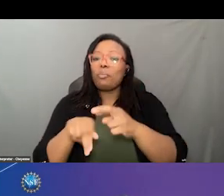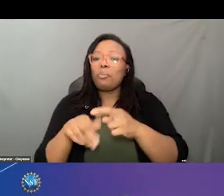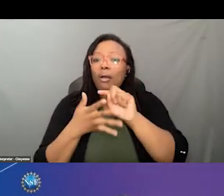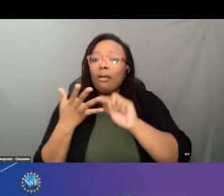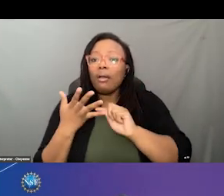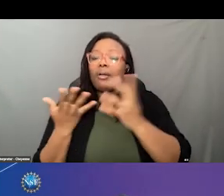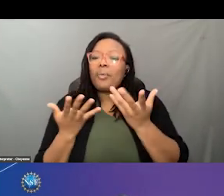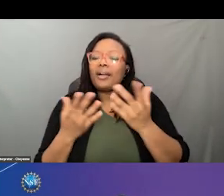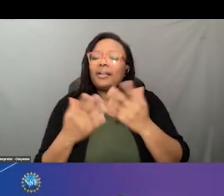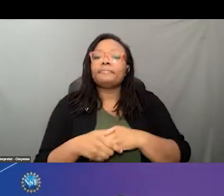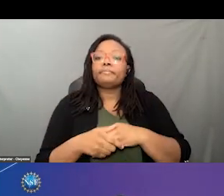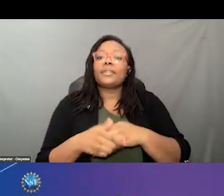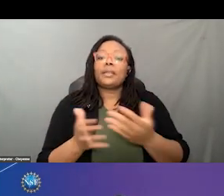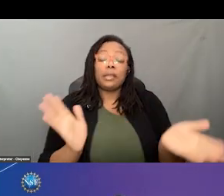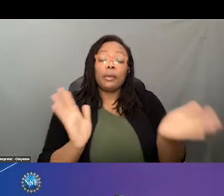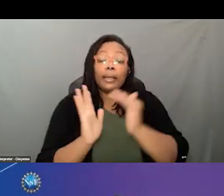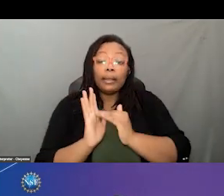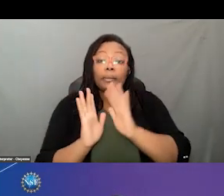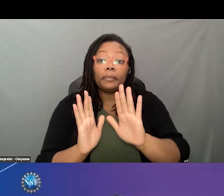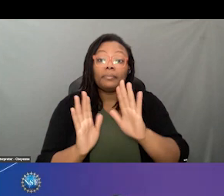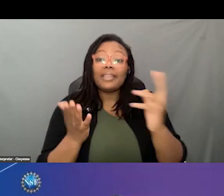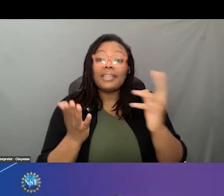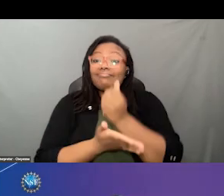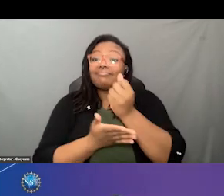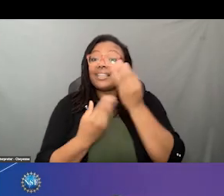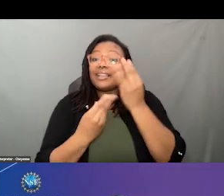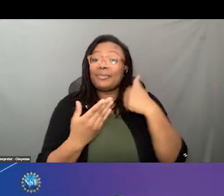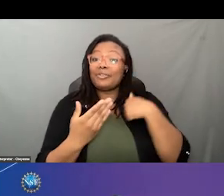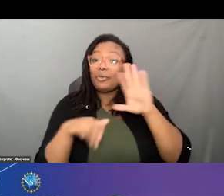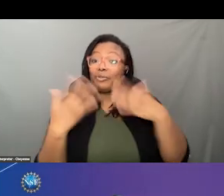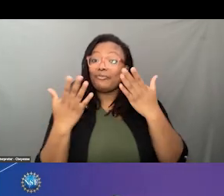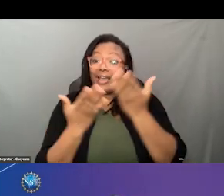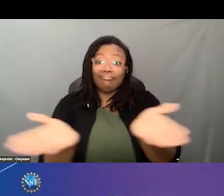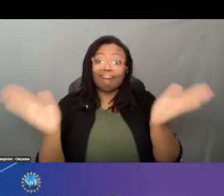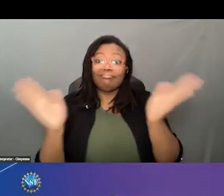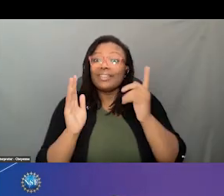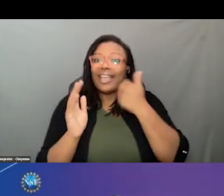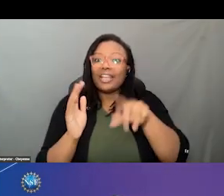So again, you should take advantage of the information that's out there.